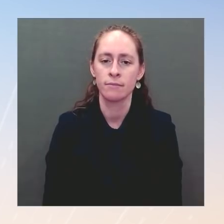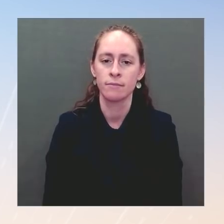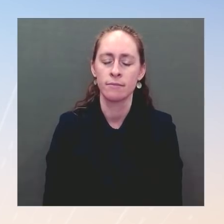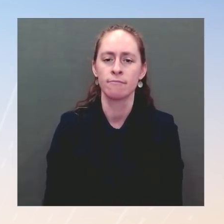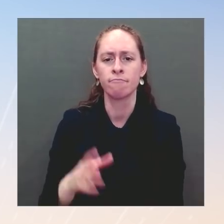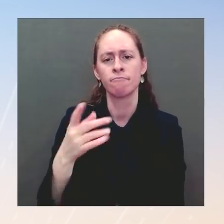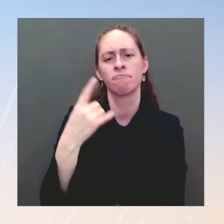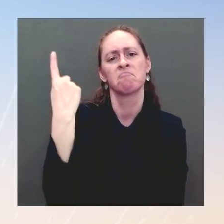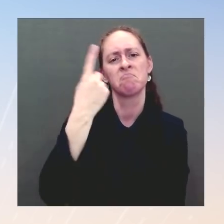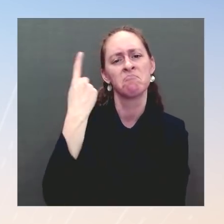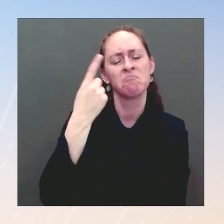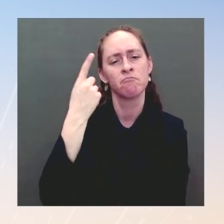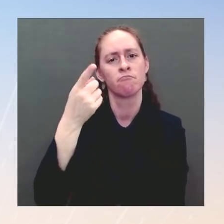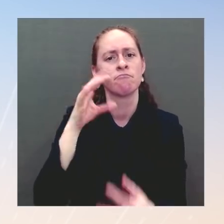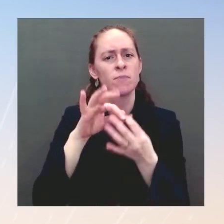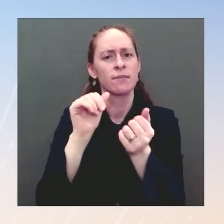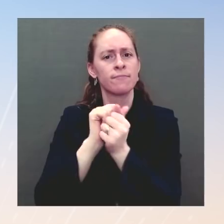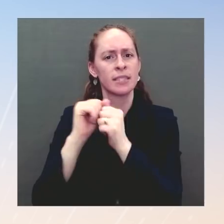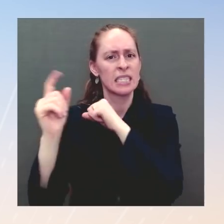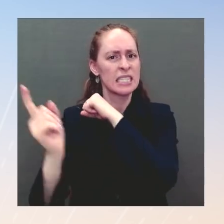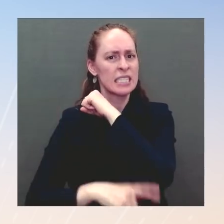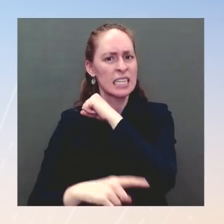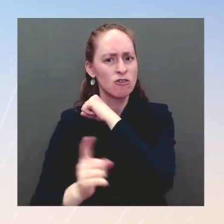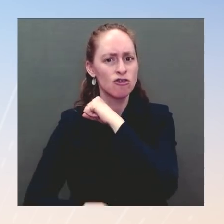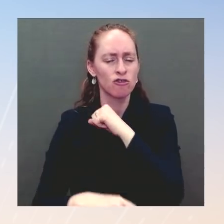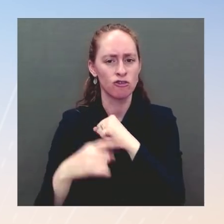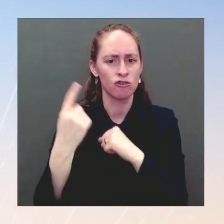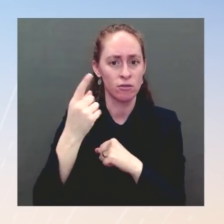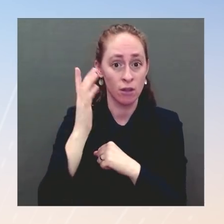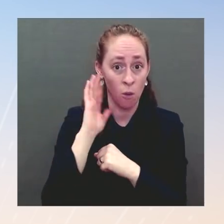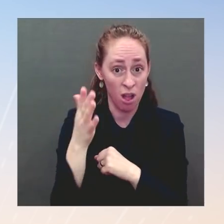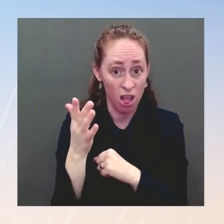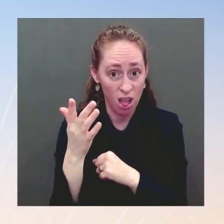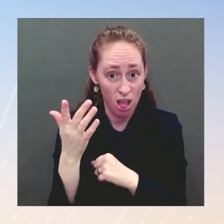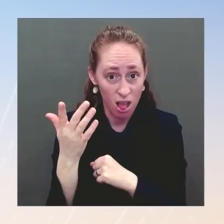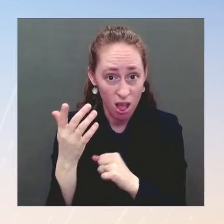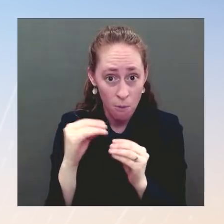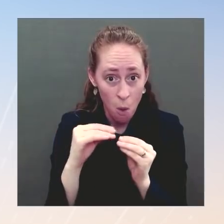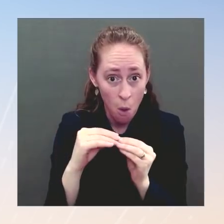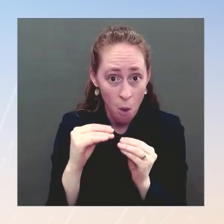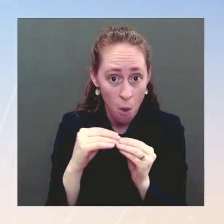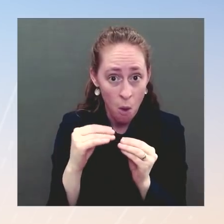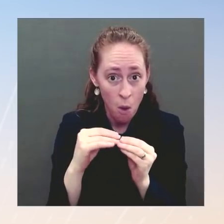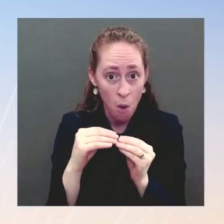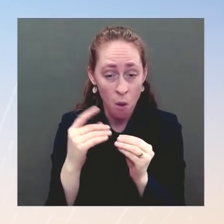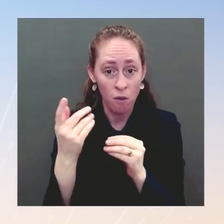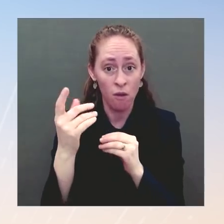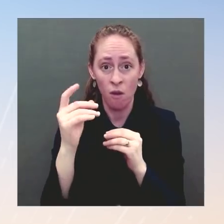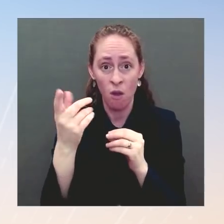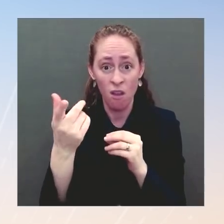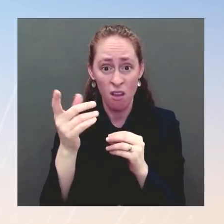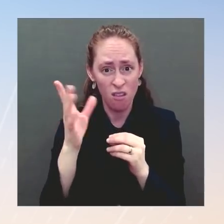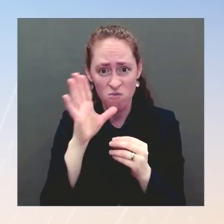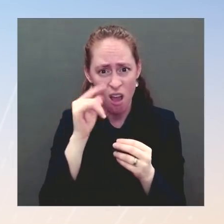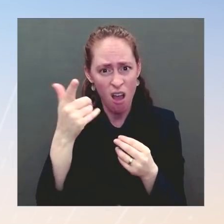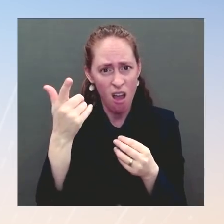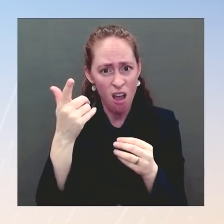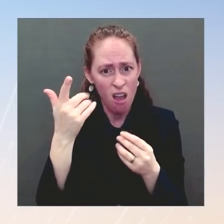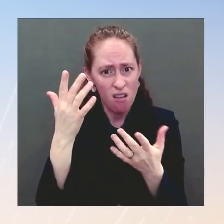or will we see more things today? Ms. Psaki: The first tranche has been announced. And, obviously, the Nord Stream 2 announcement today is an additional part of that.